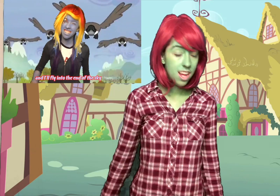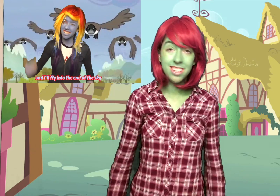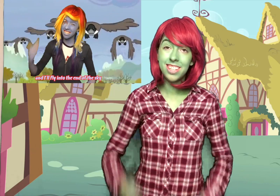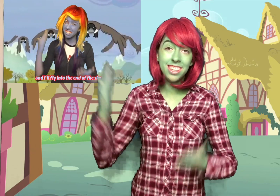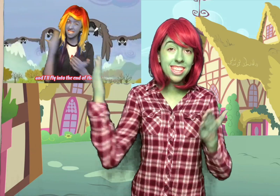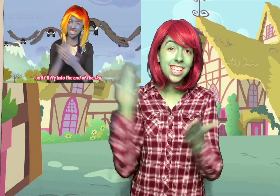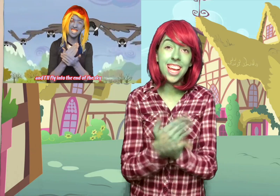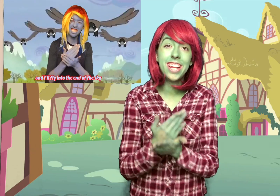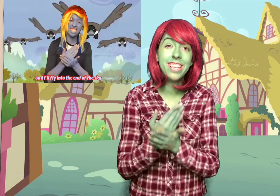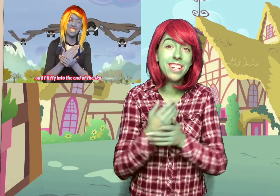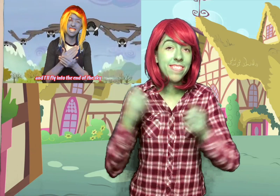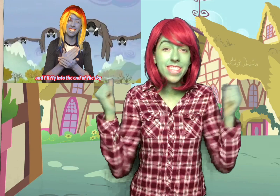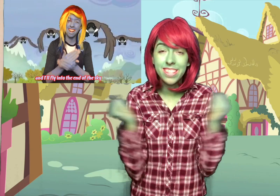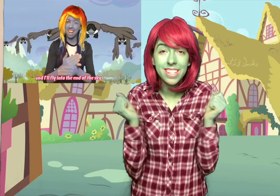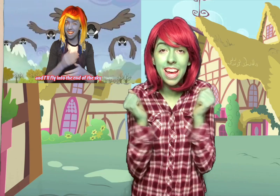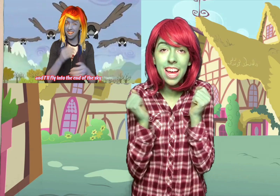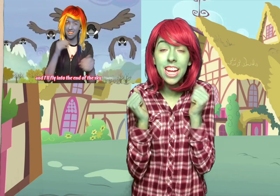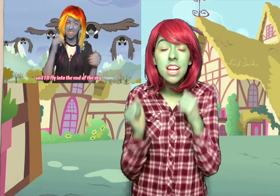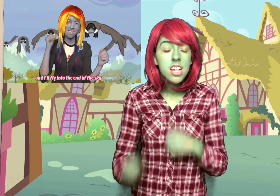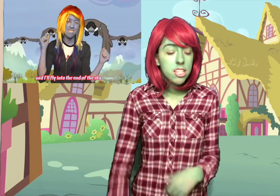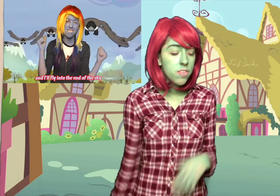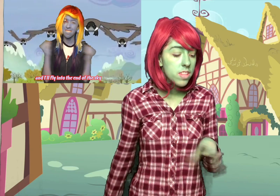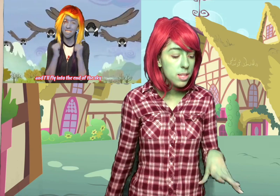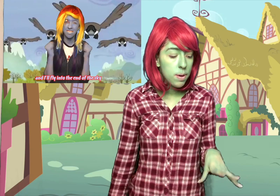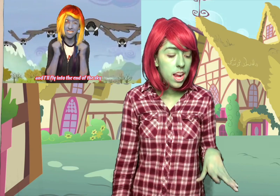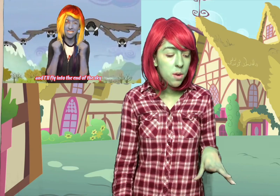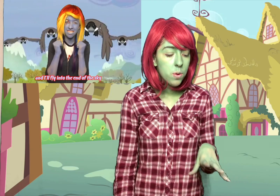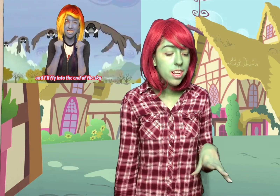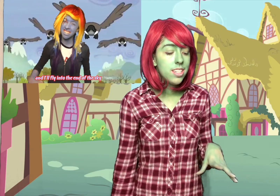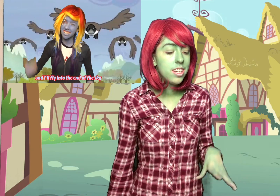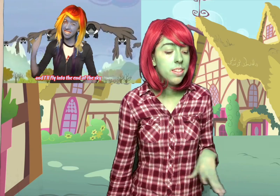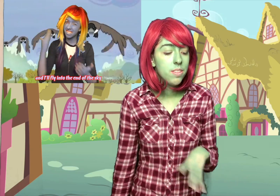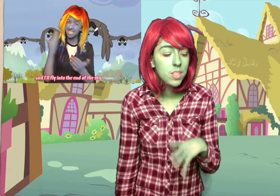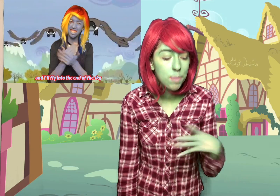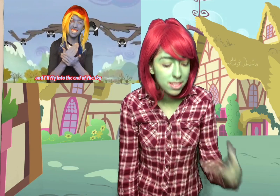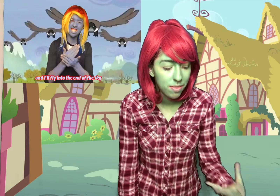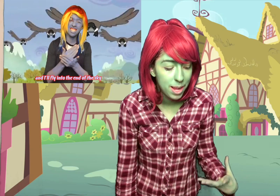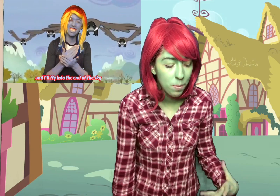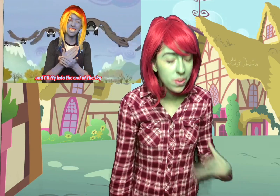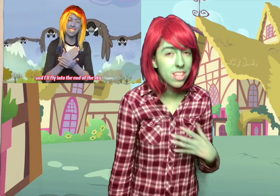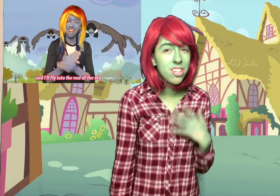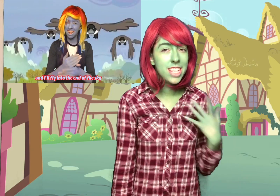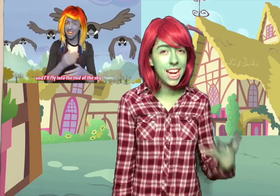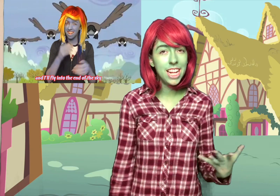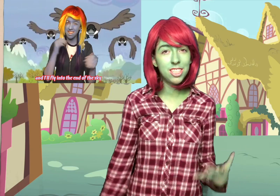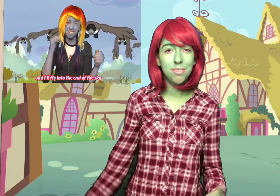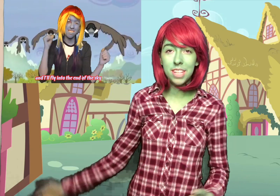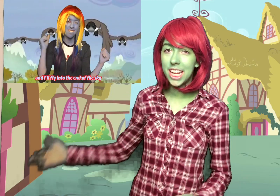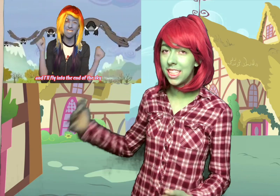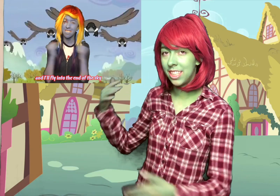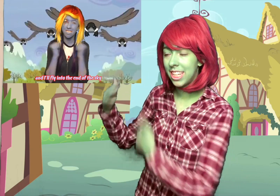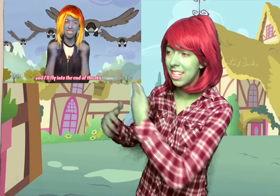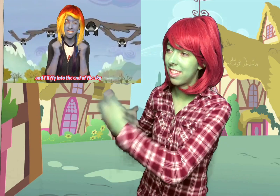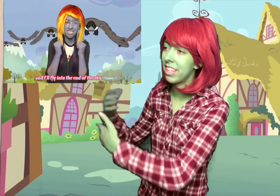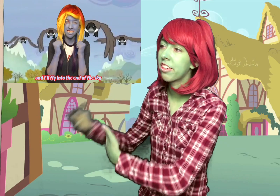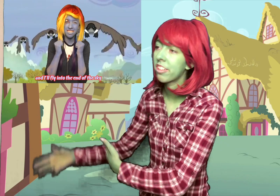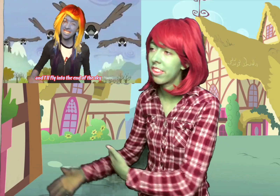"until the end of the sky" so for this part i wanted to specify more that she's not actually flying till the ends of the earth